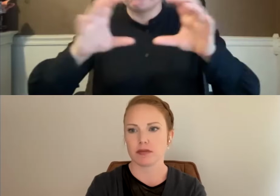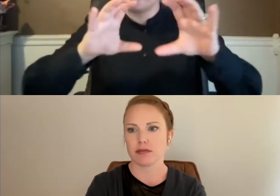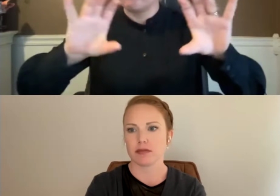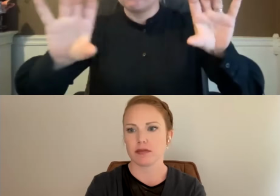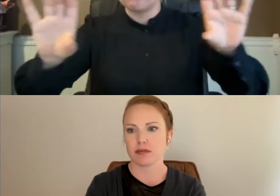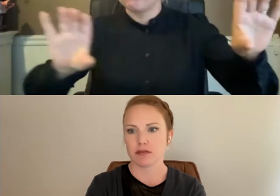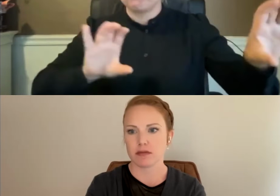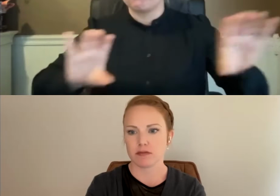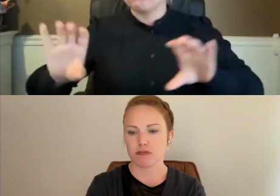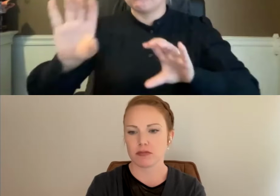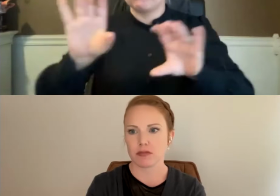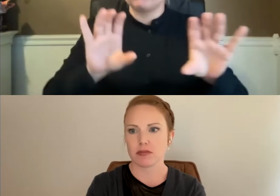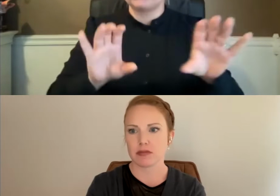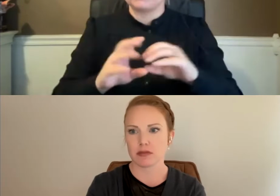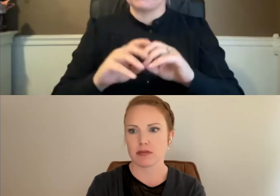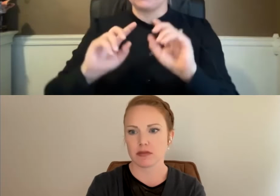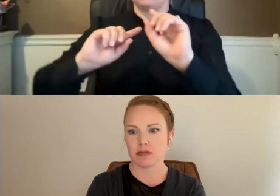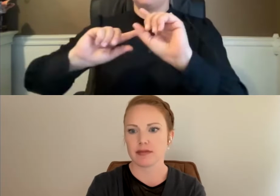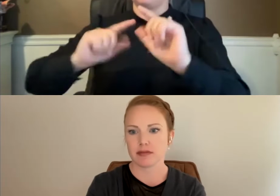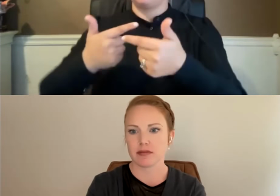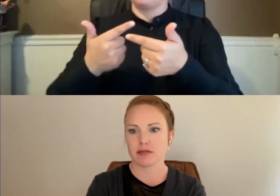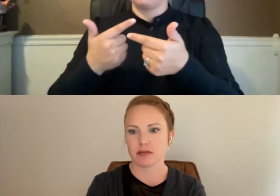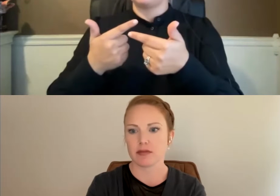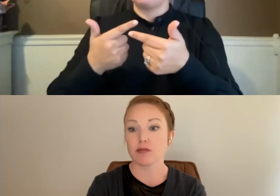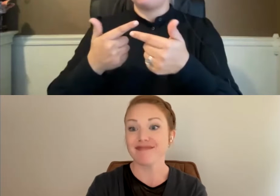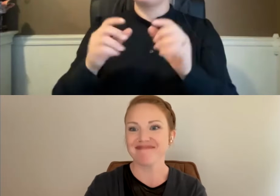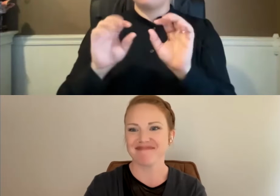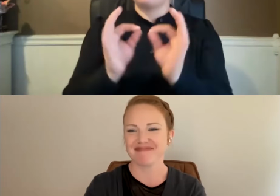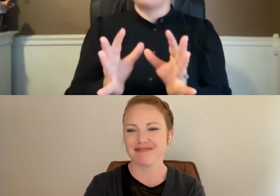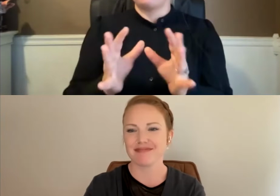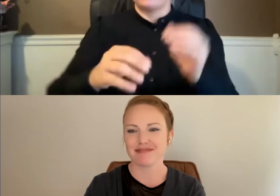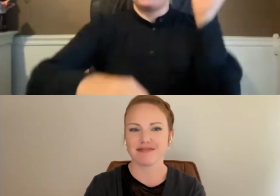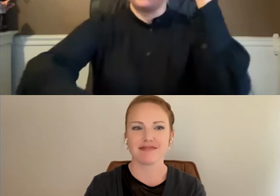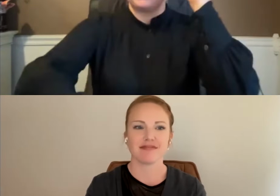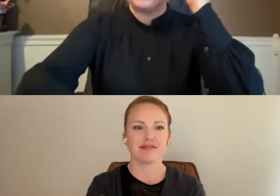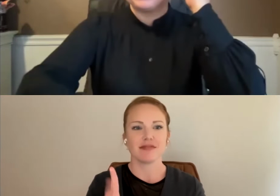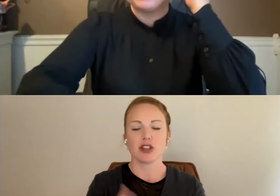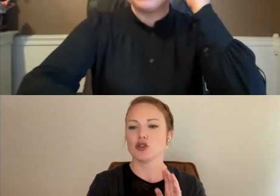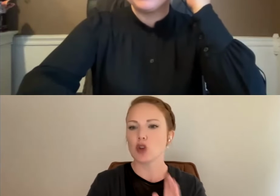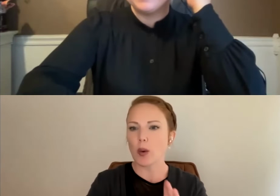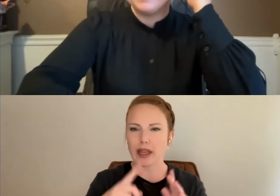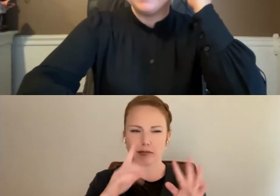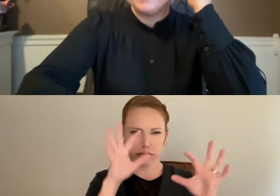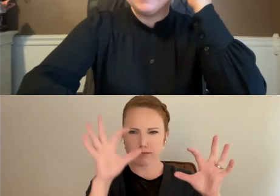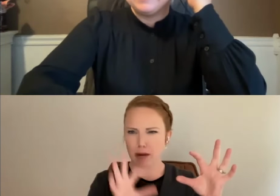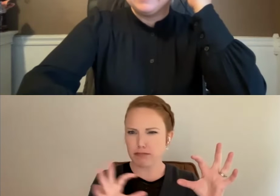that this is kind of a disorganized array of ideas right? So we've got things like signal